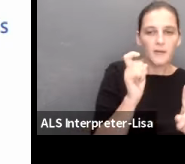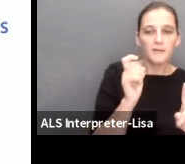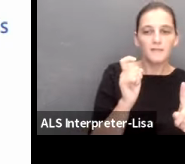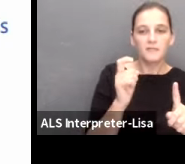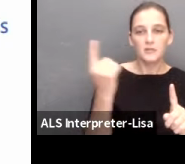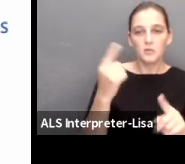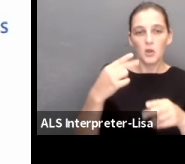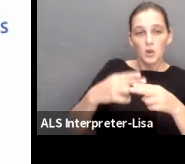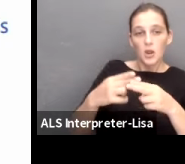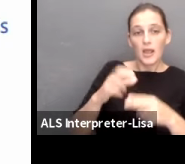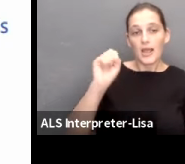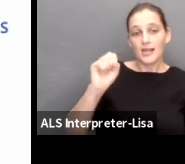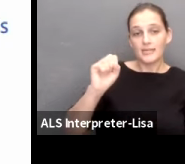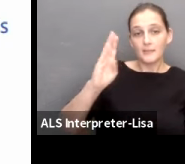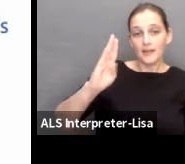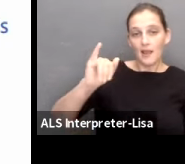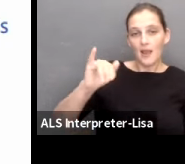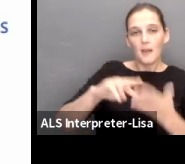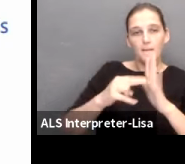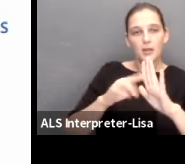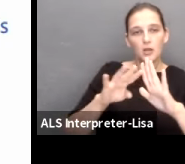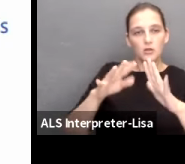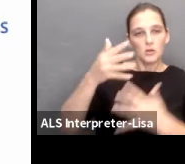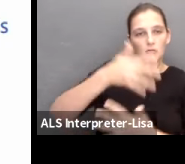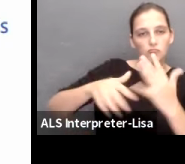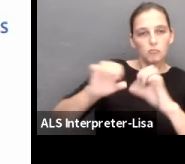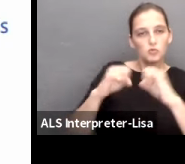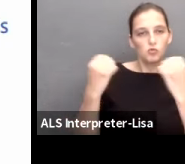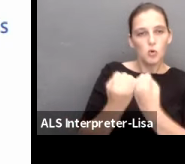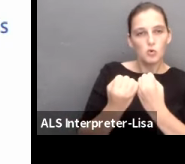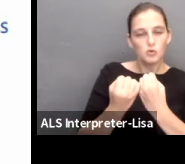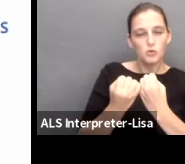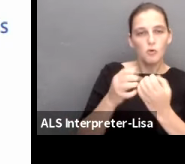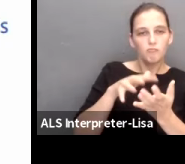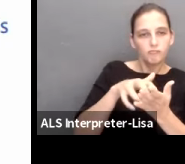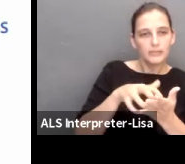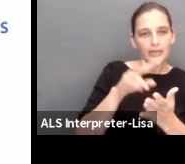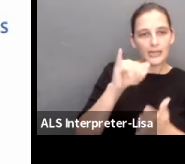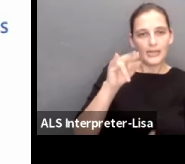SPI or social vulnerability index to see where are people and what different groups in our